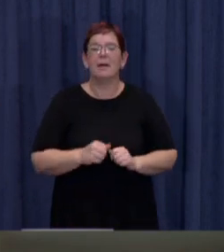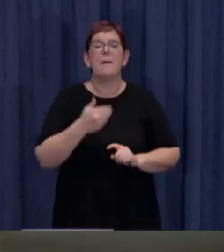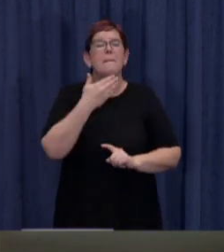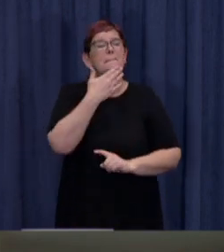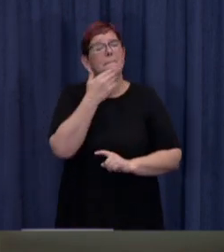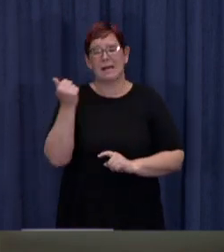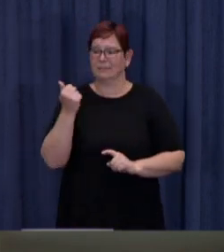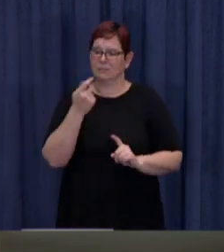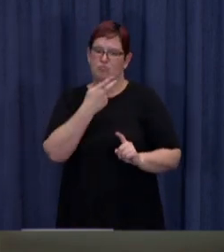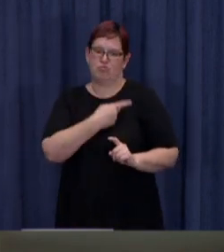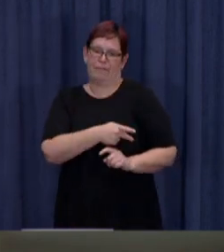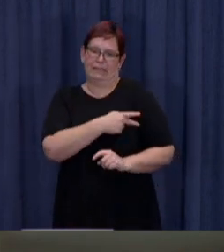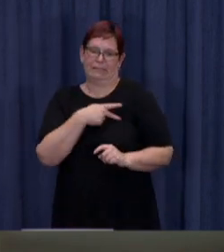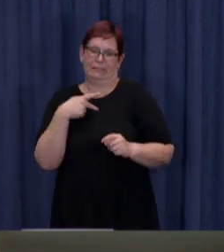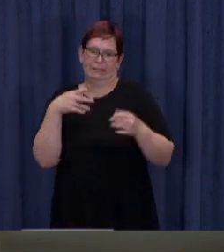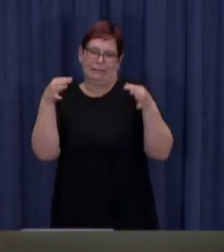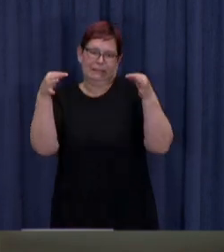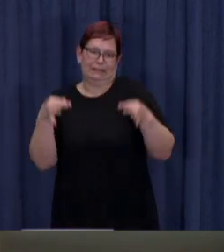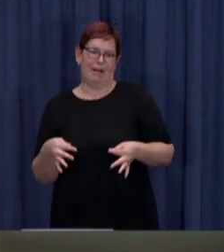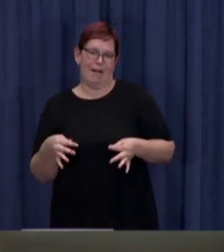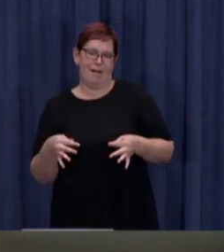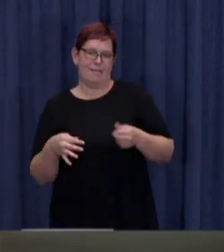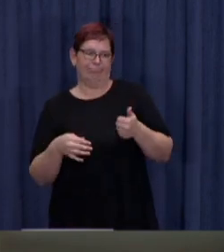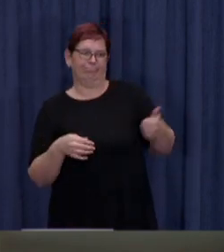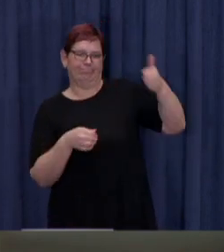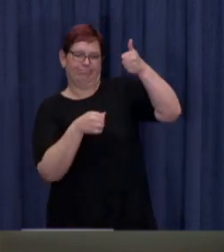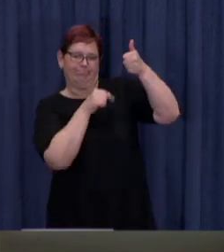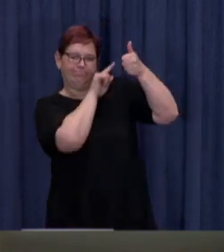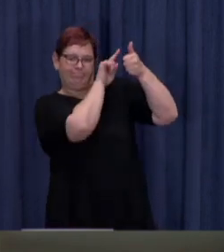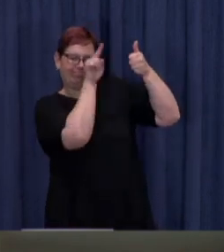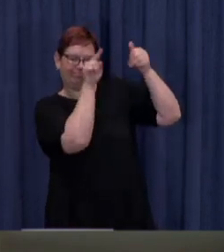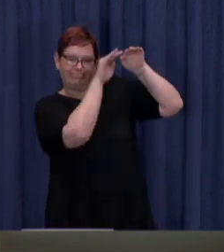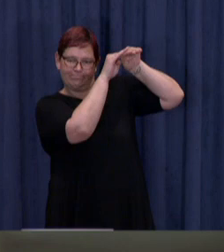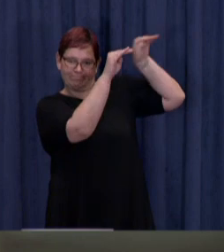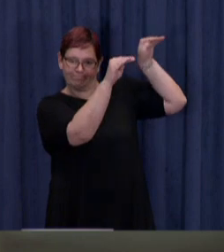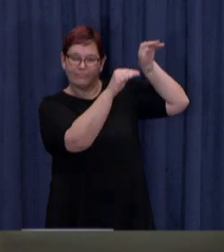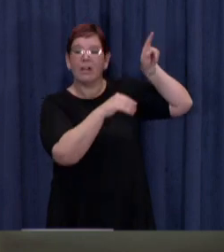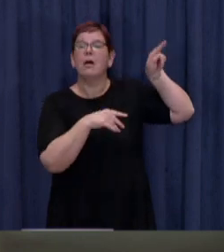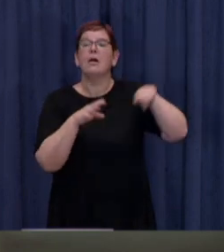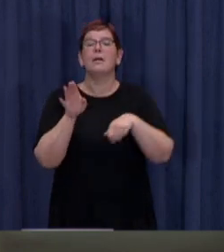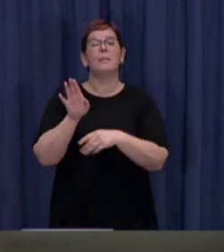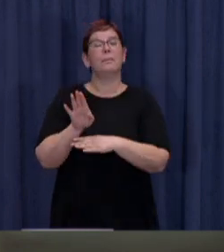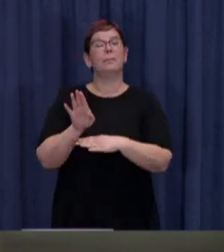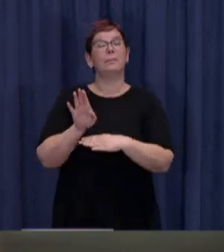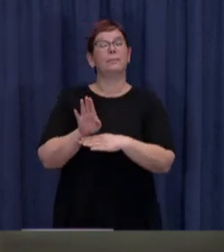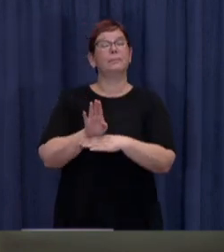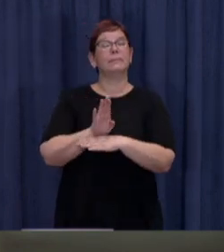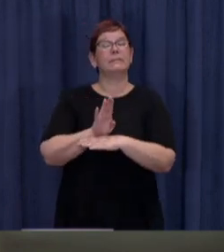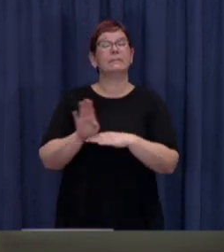pause which is what some of the labor groups have advocated to get things fixed on those sites and to shut it down completely or to take some other action